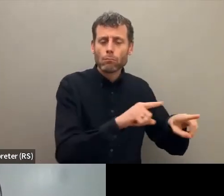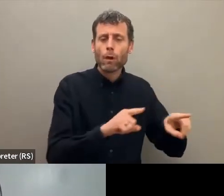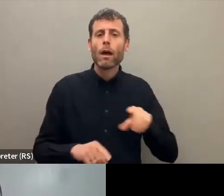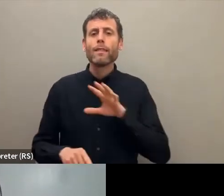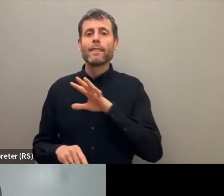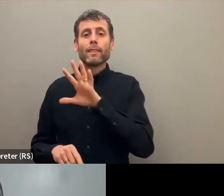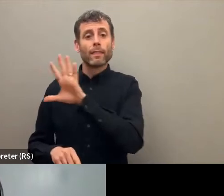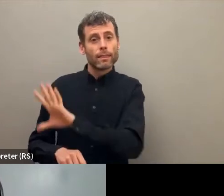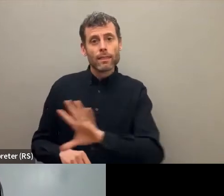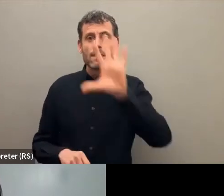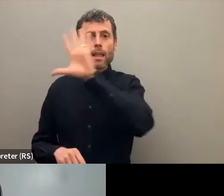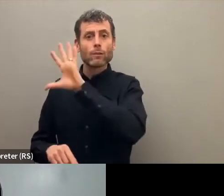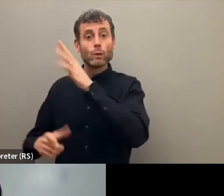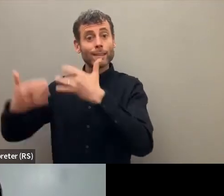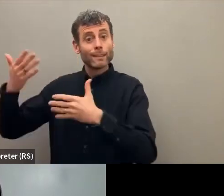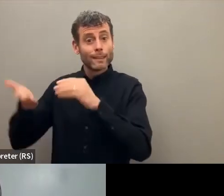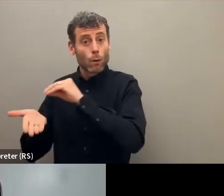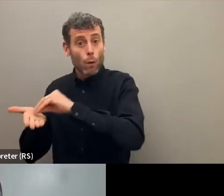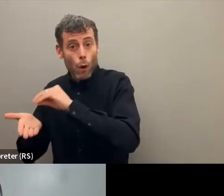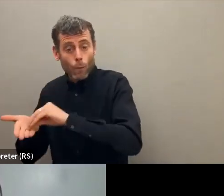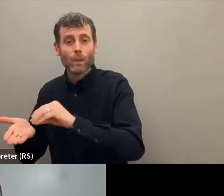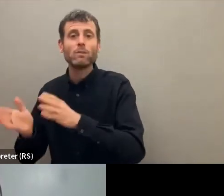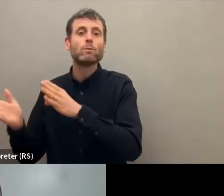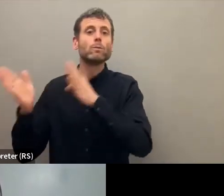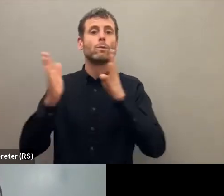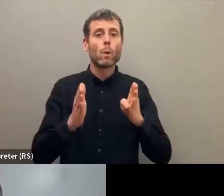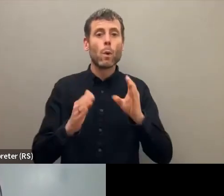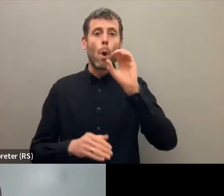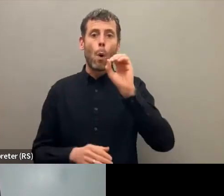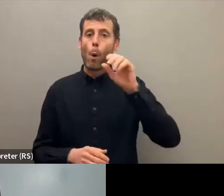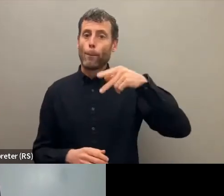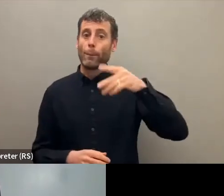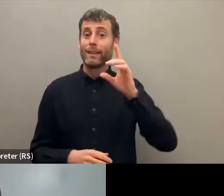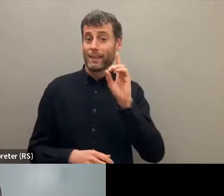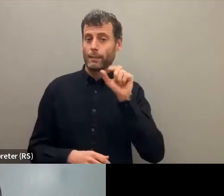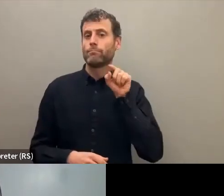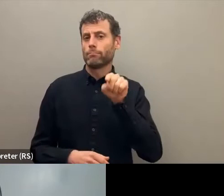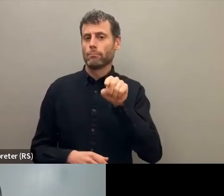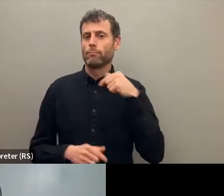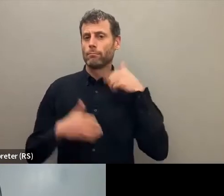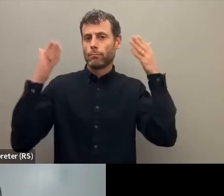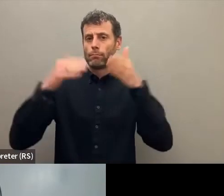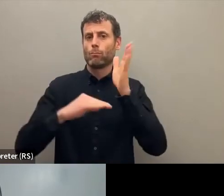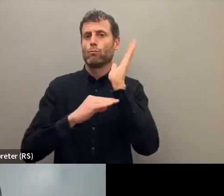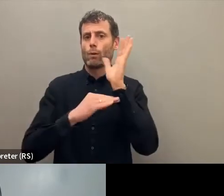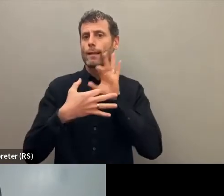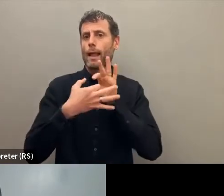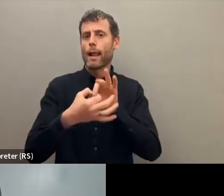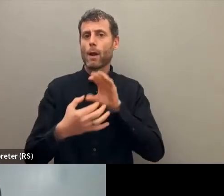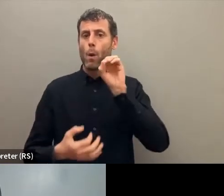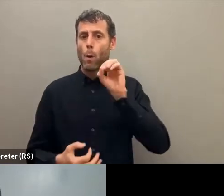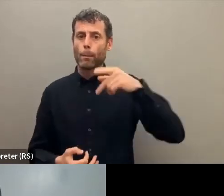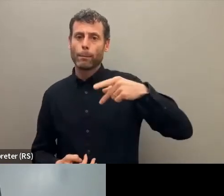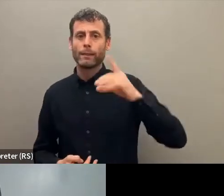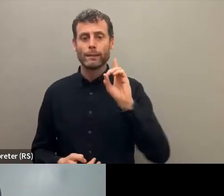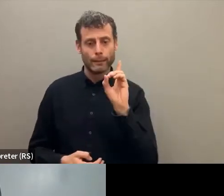Mohammed Ali Loutfy: Including outcomes of lessons learned and lessons learned from data project with you and fba in Asia Pacific.